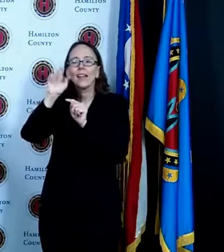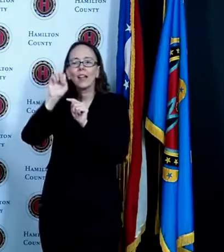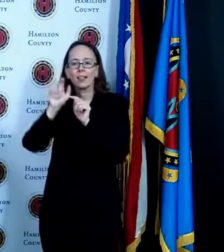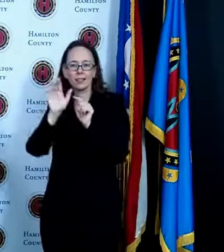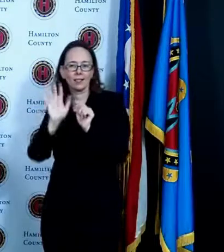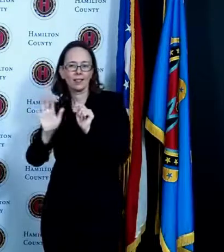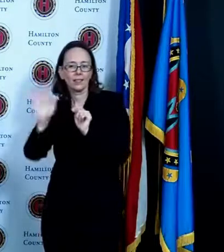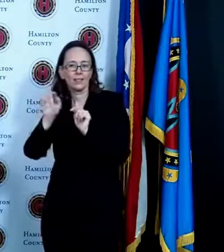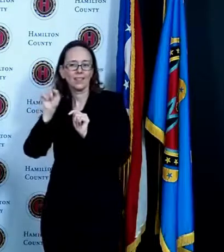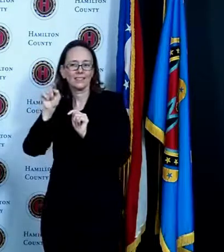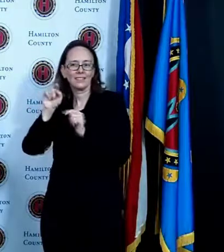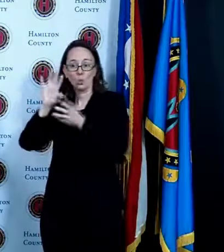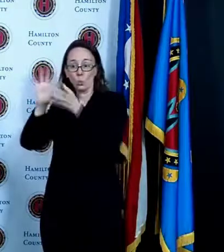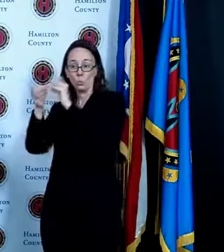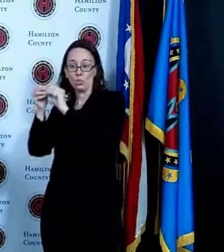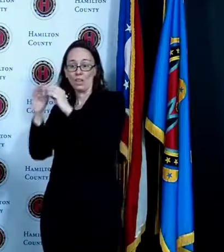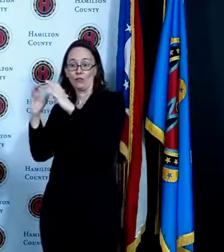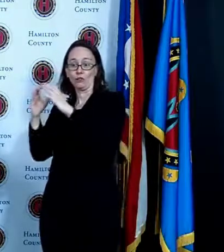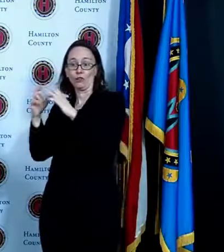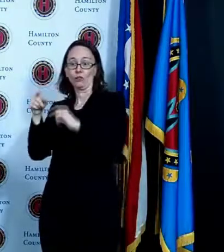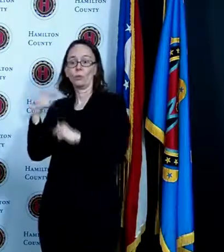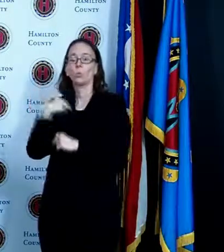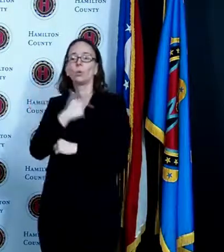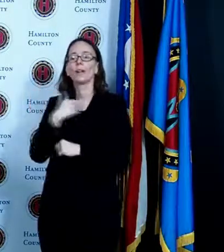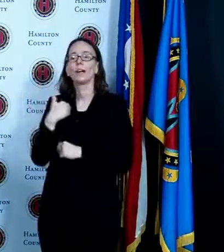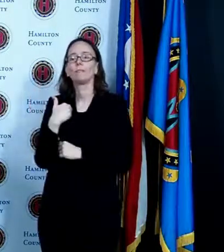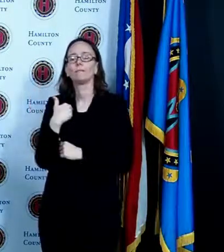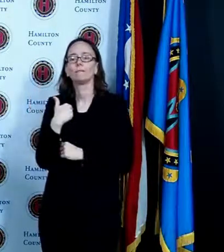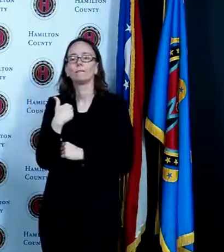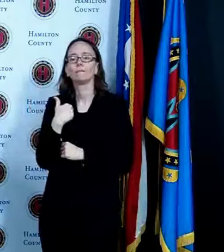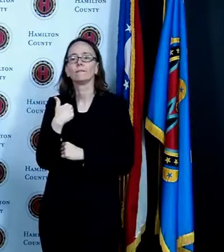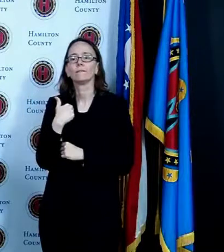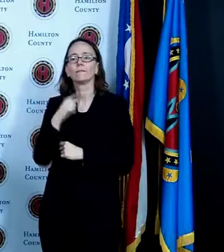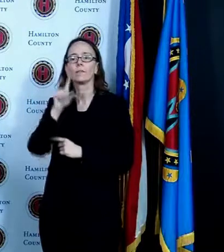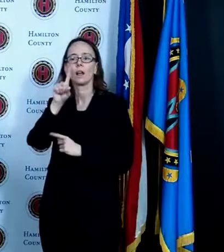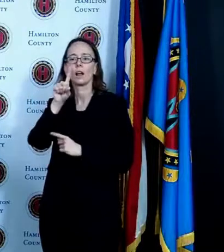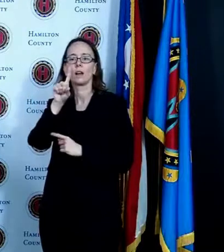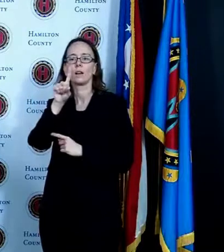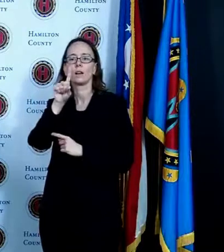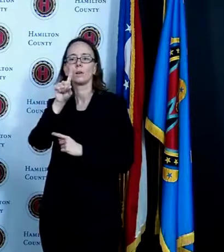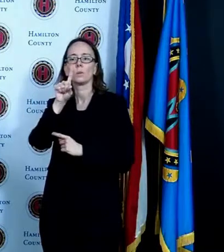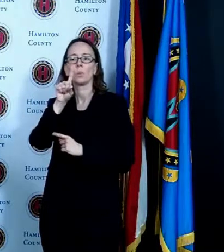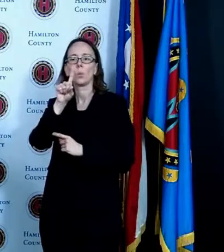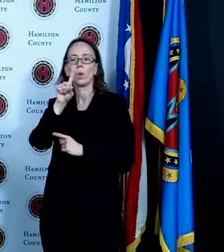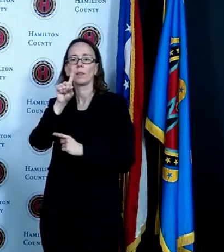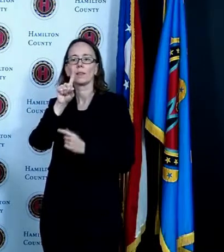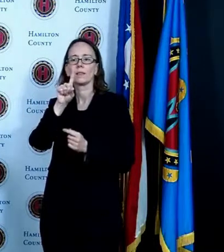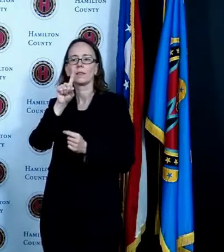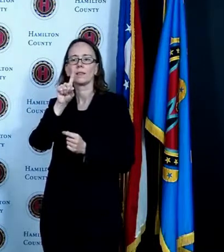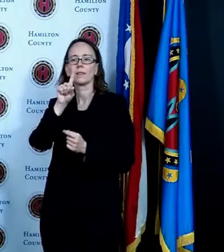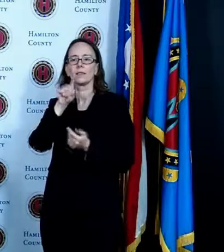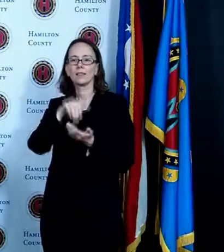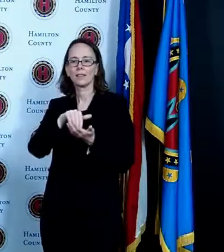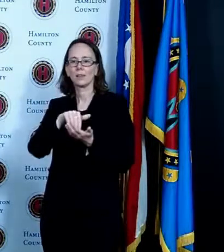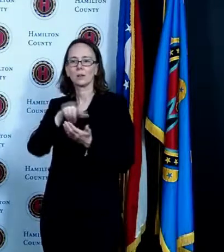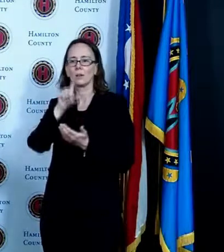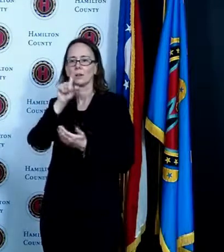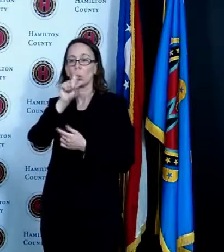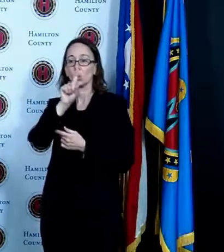I'll touch on the reproductive value something I've now been doing for a few weeks here on this press conference there's a slide that shows Hamilton